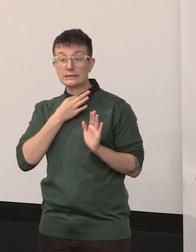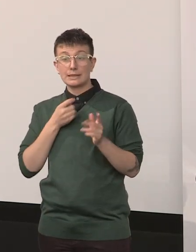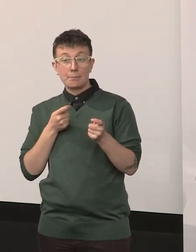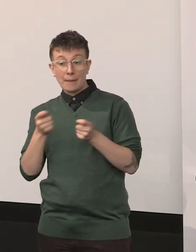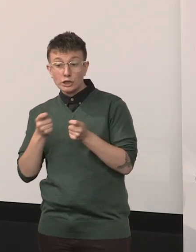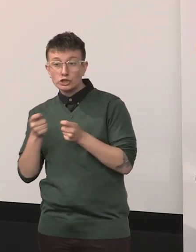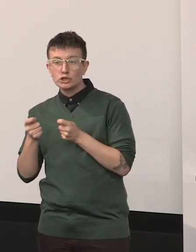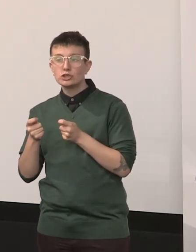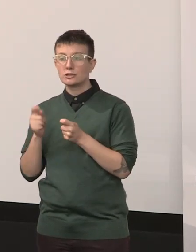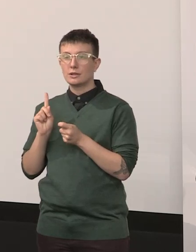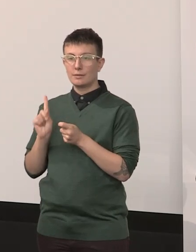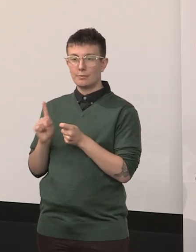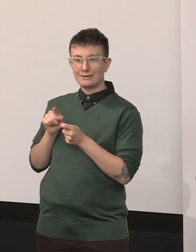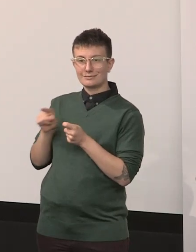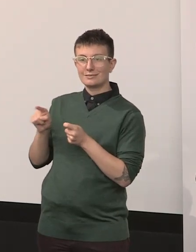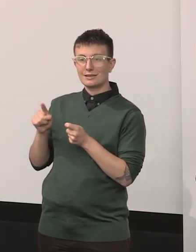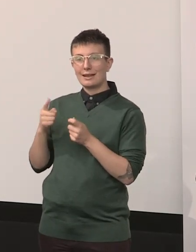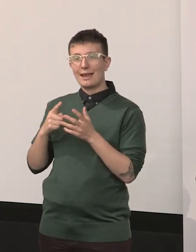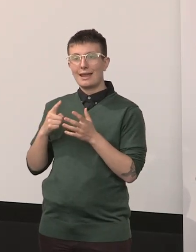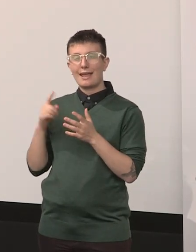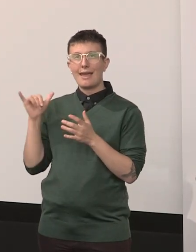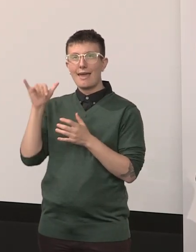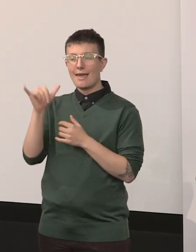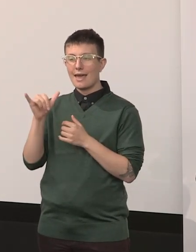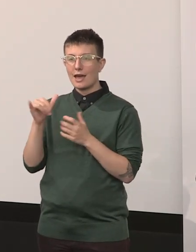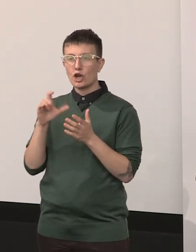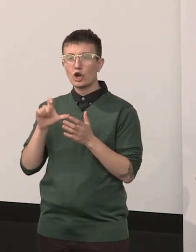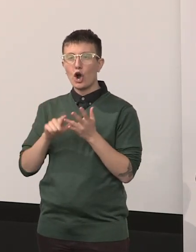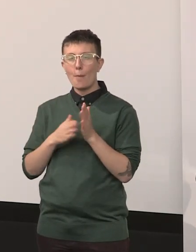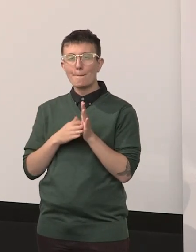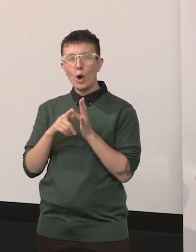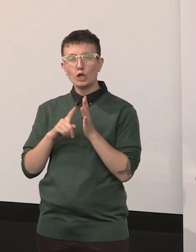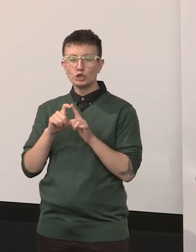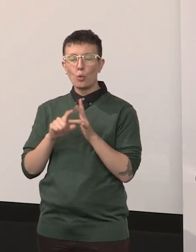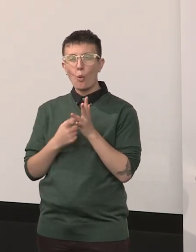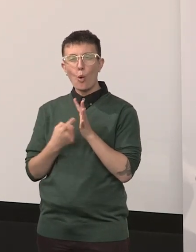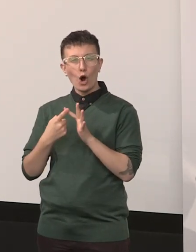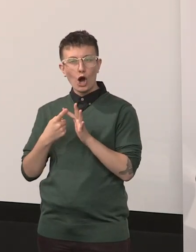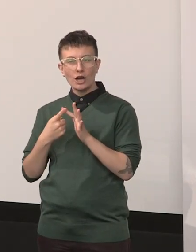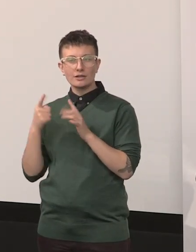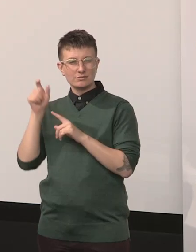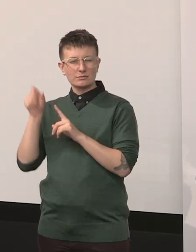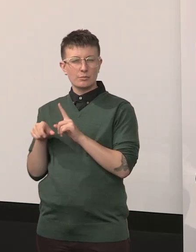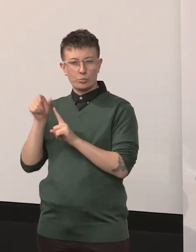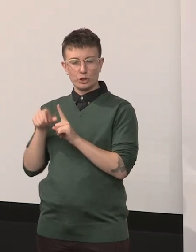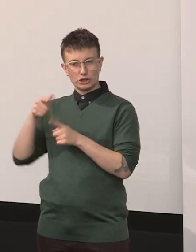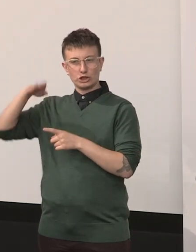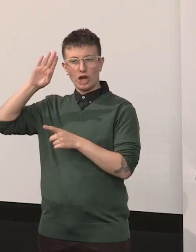risk is managed for that flight down. But, again, Air Commodore Webb will be able to talk about the logistics of